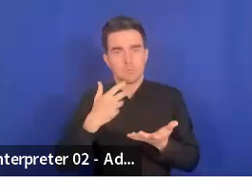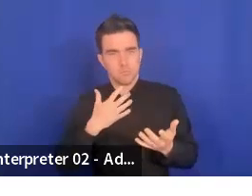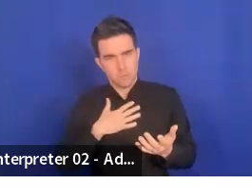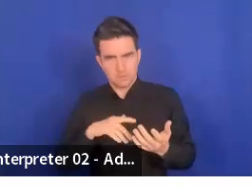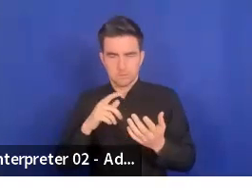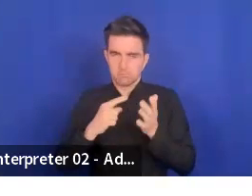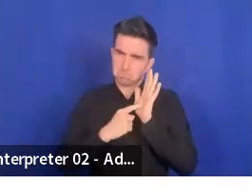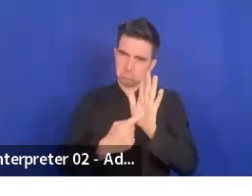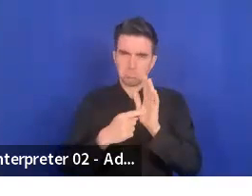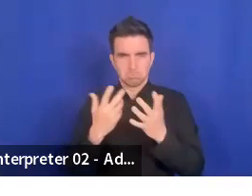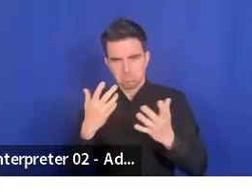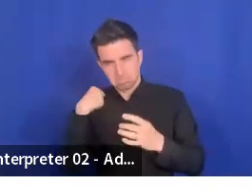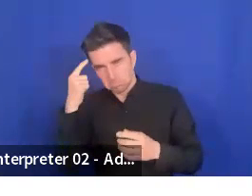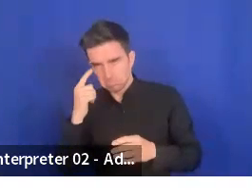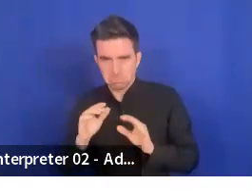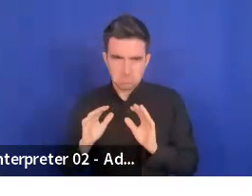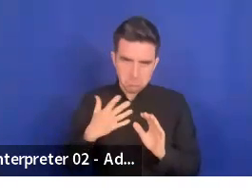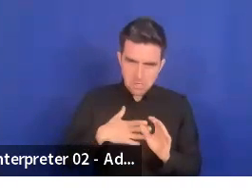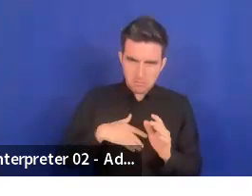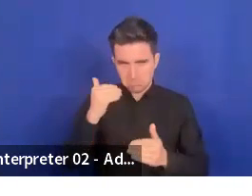to a figure.